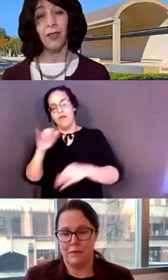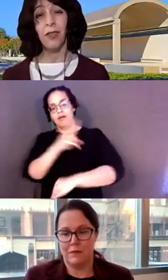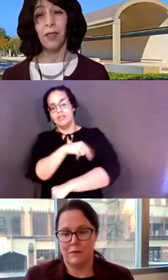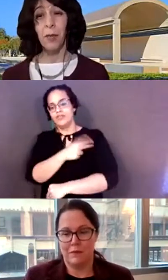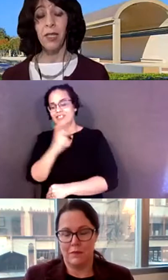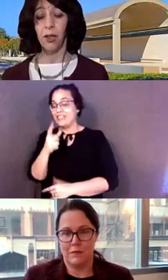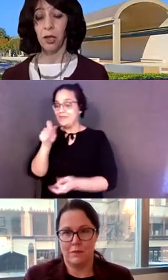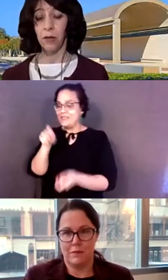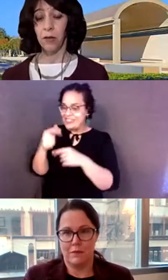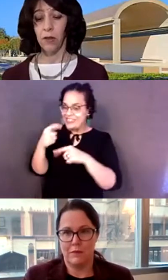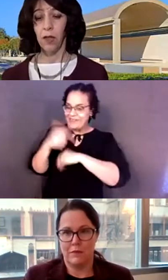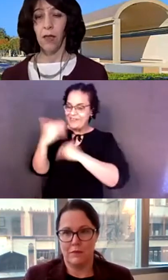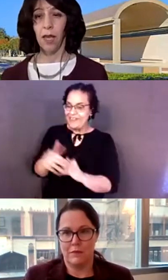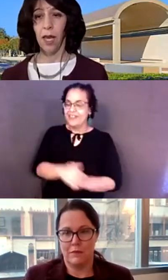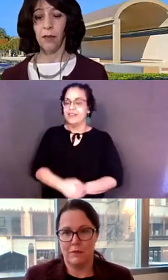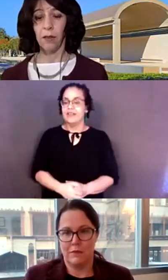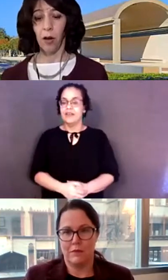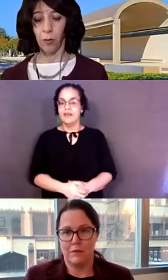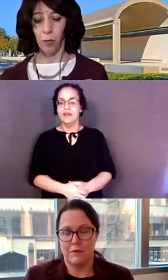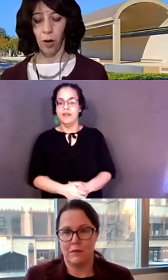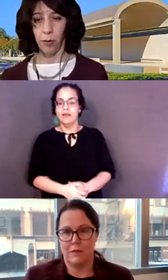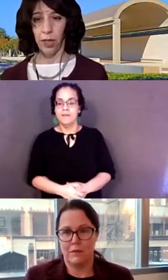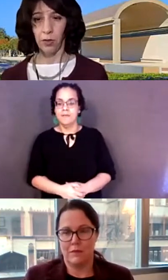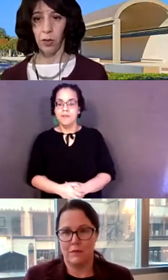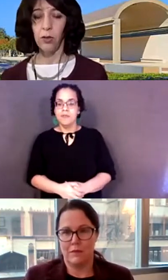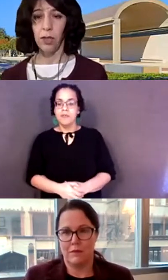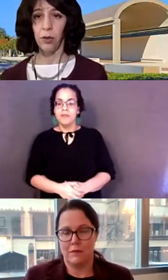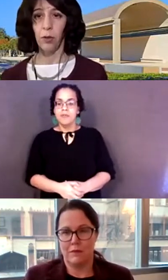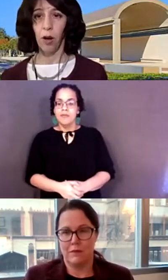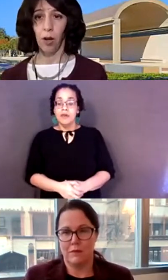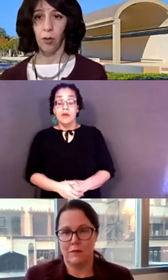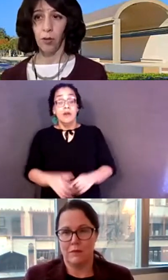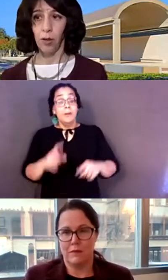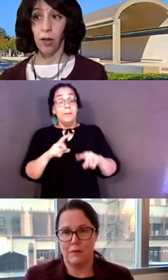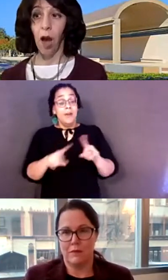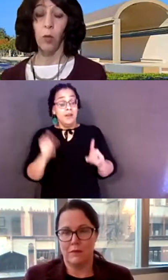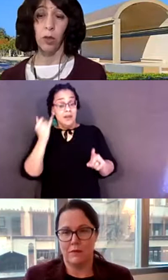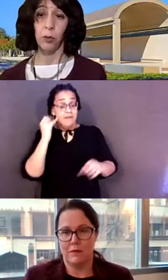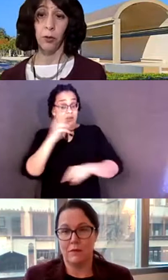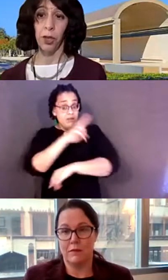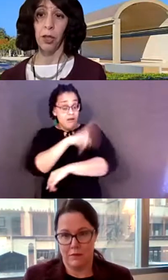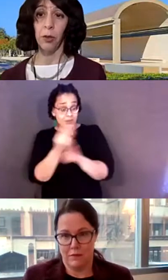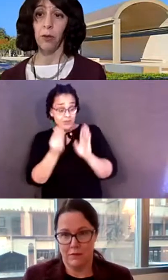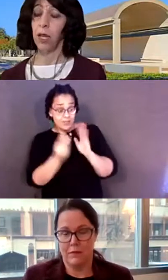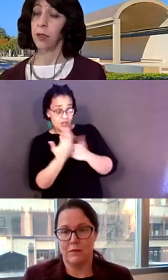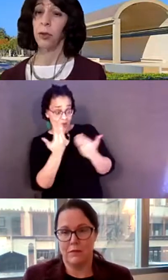the limitations that are are being told to you are